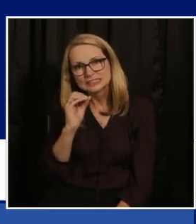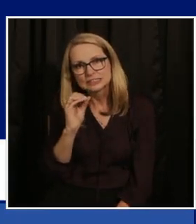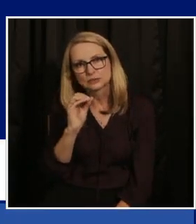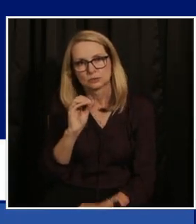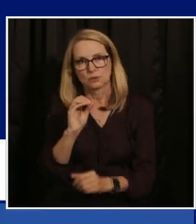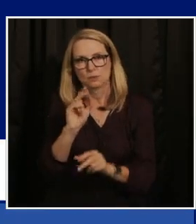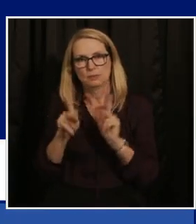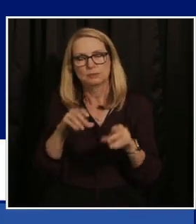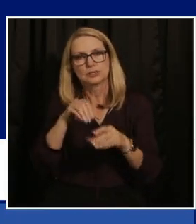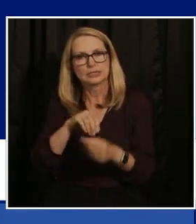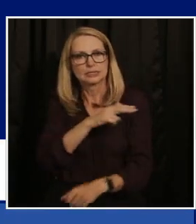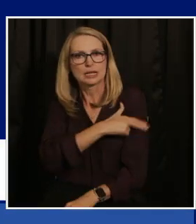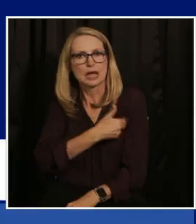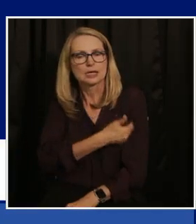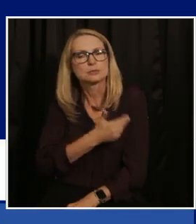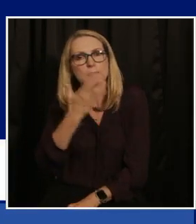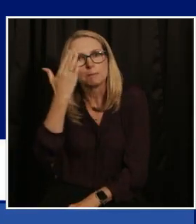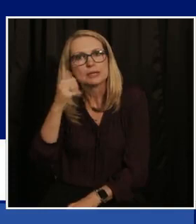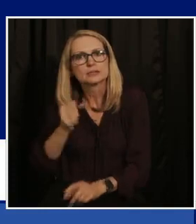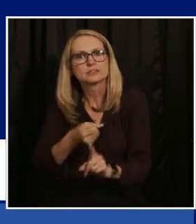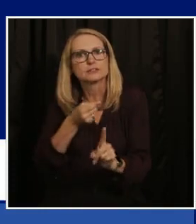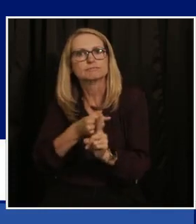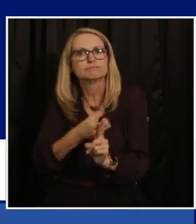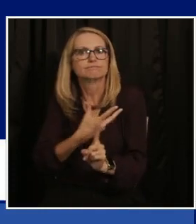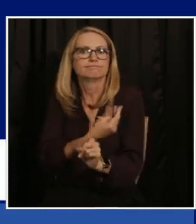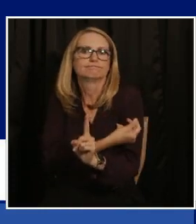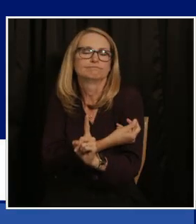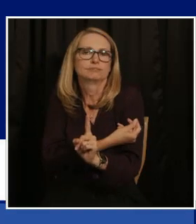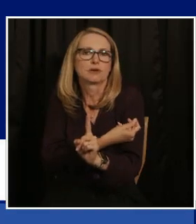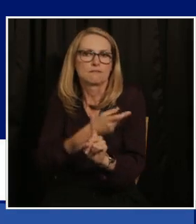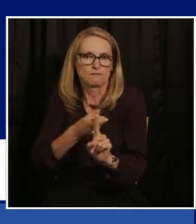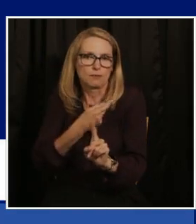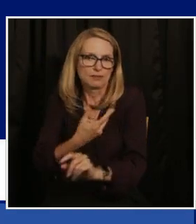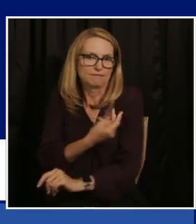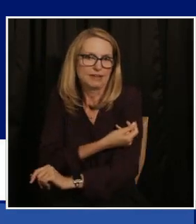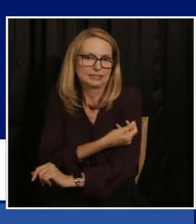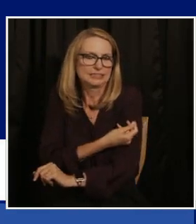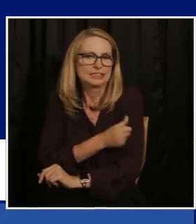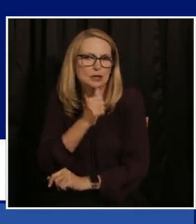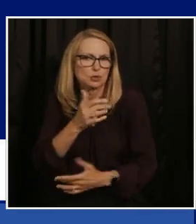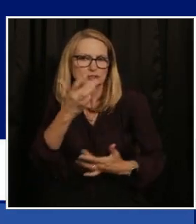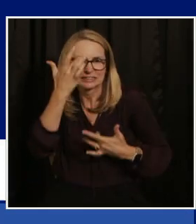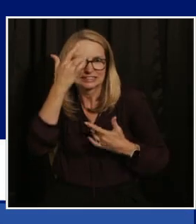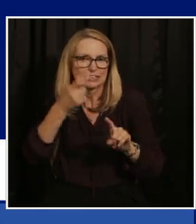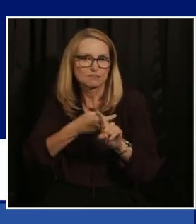of the vaccination right now in our state so i want to be clear there's 894 people hospitalized